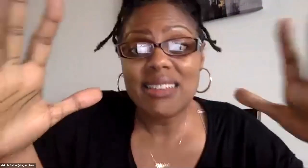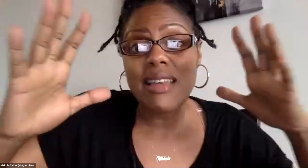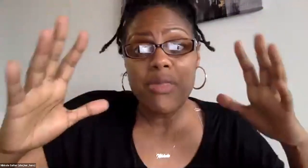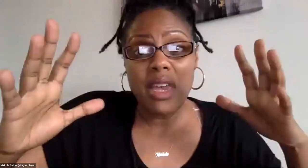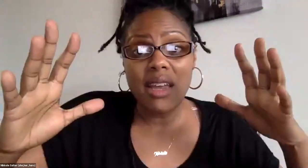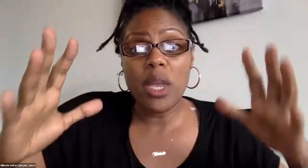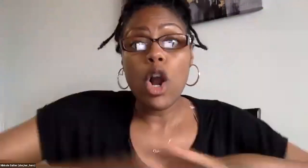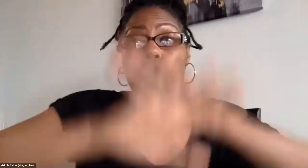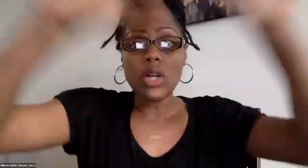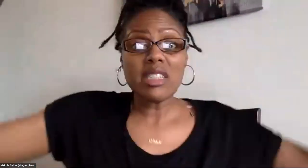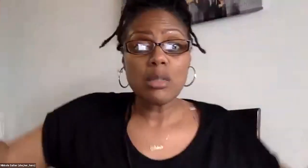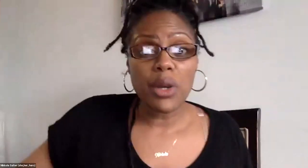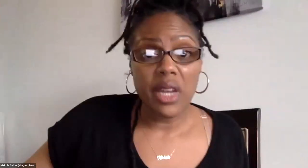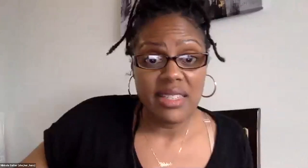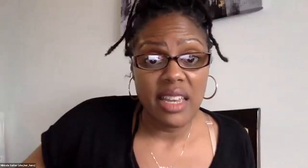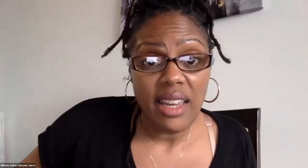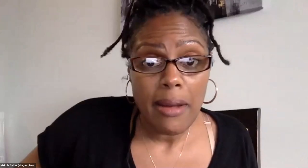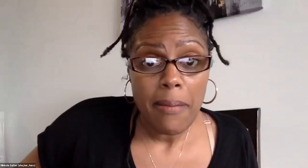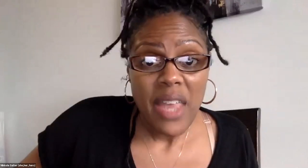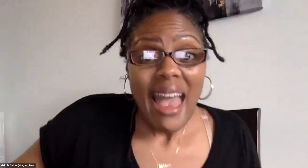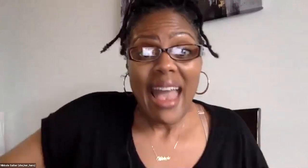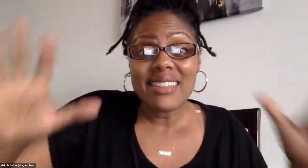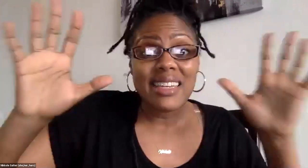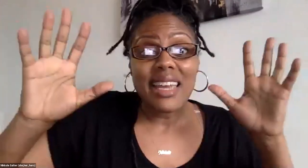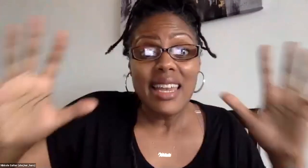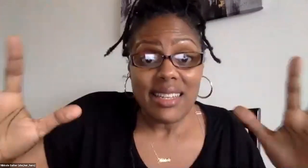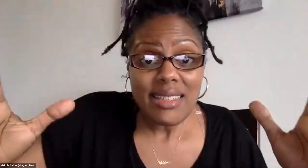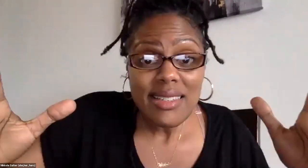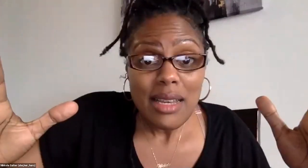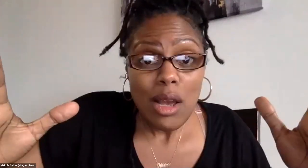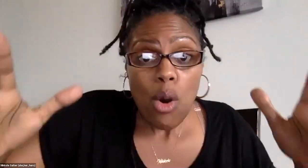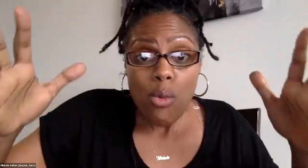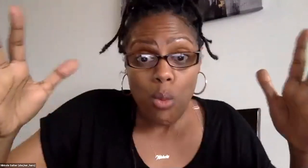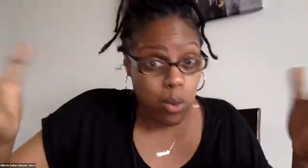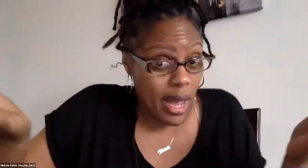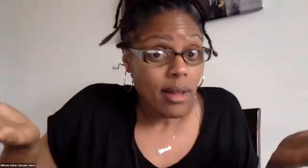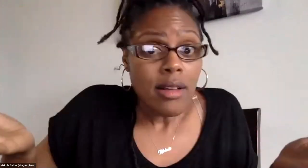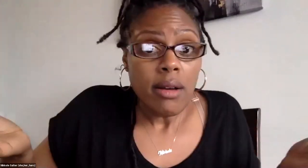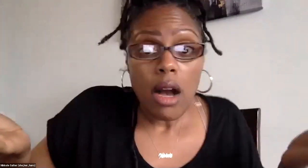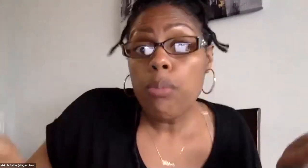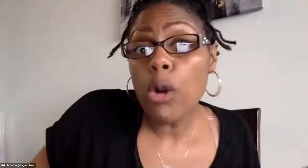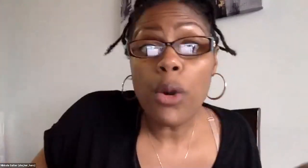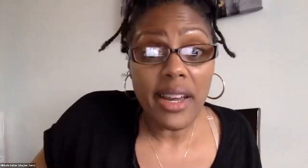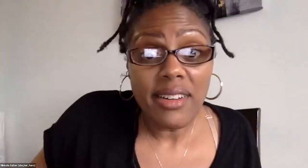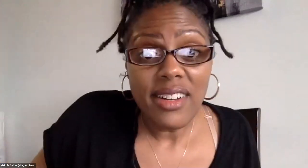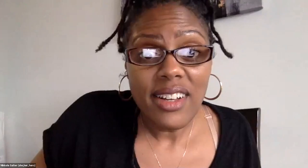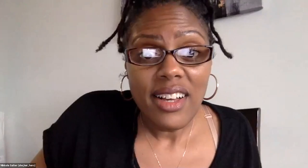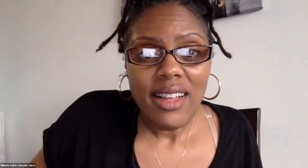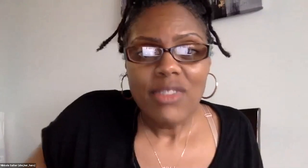is something we are all experiencing, and it is, well, appropriate,